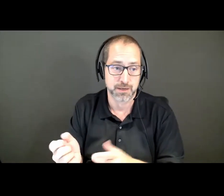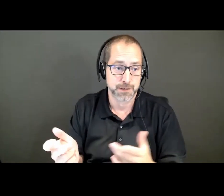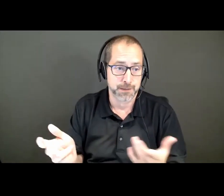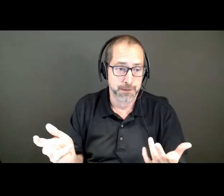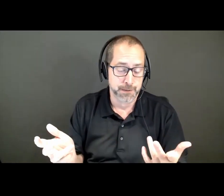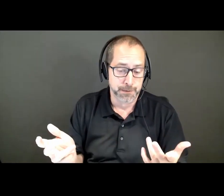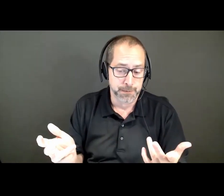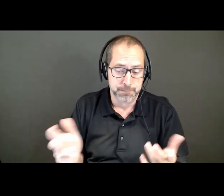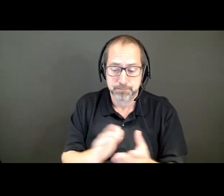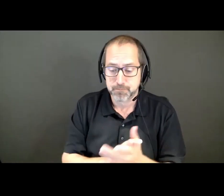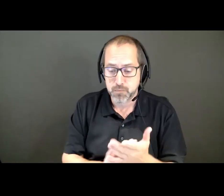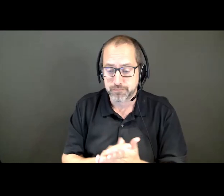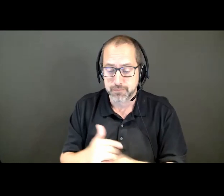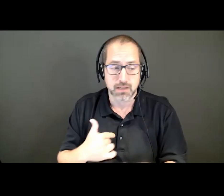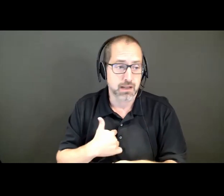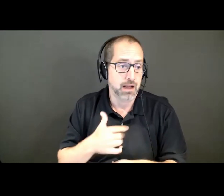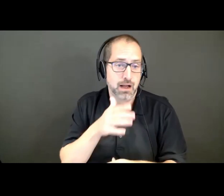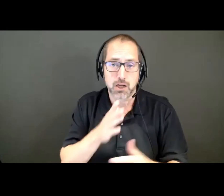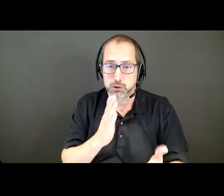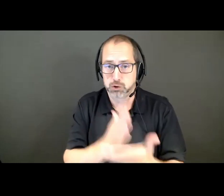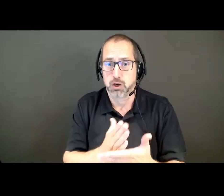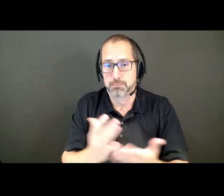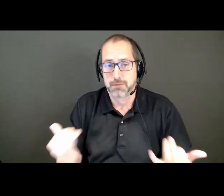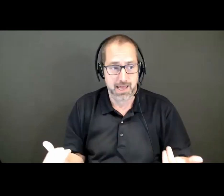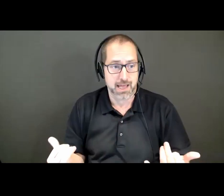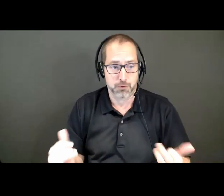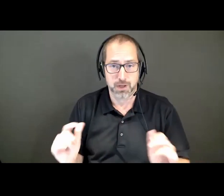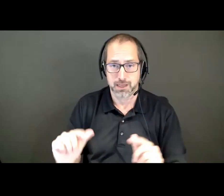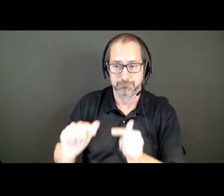You know, I will end there for now and allow the rest of my